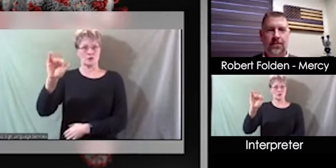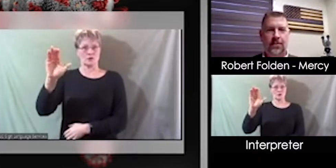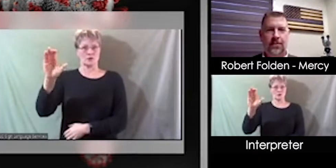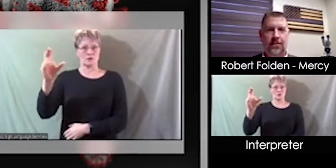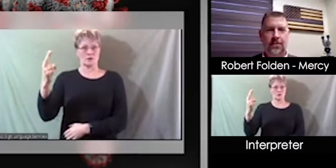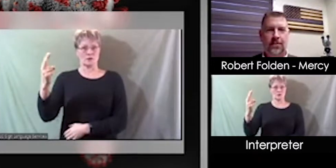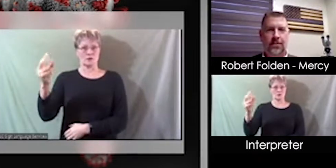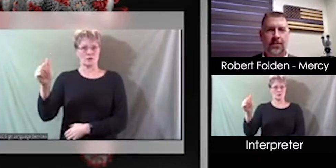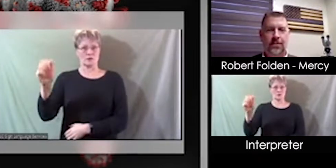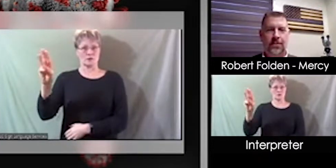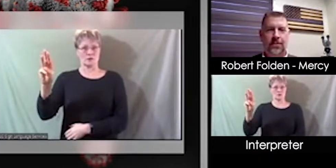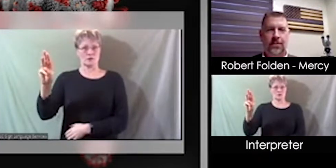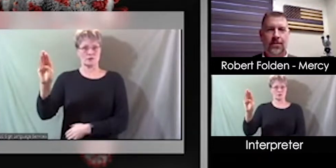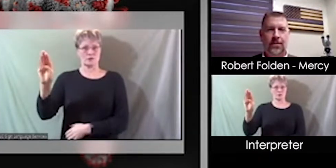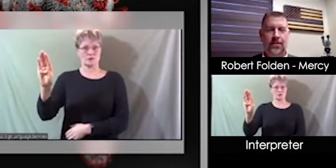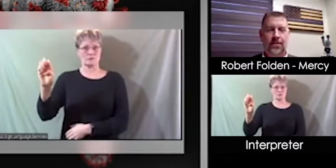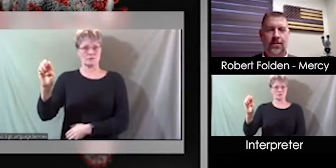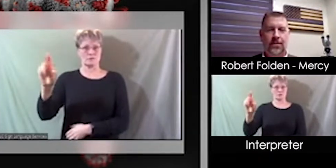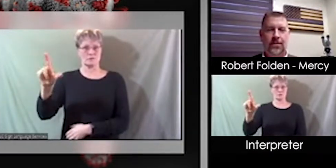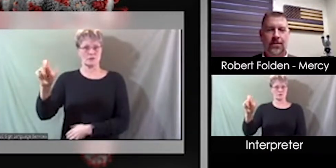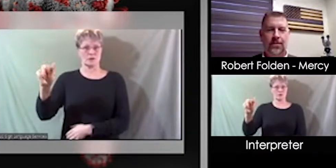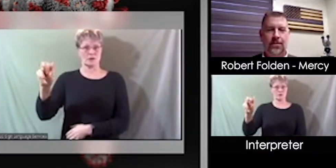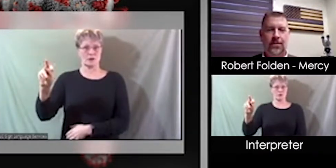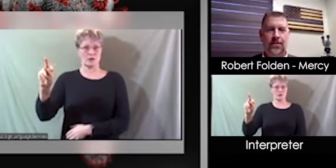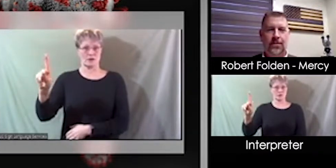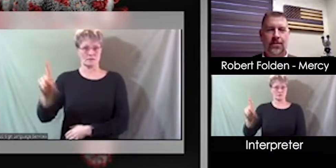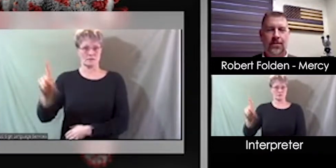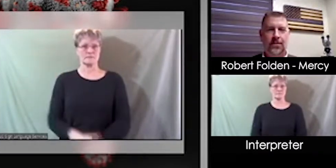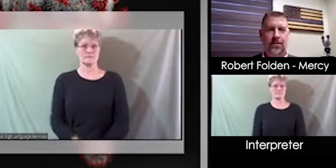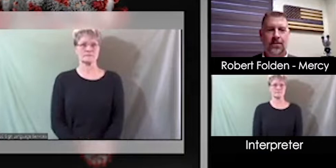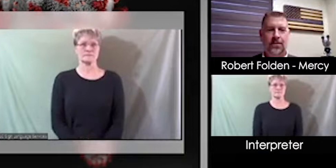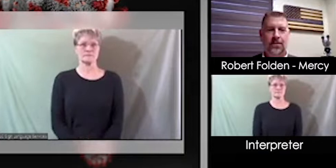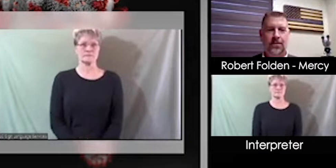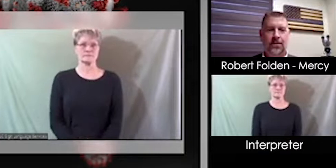Hi, there's words circulating through the community,